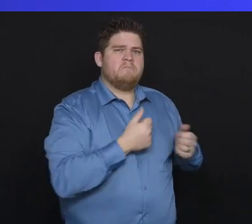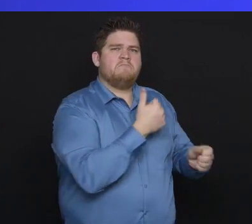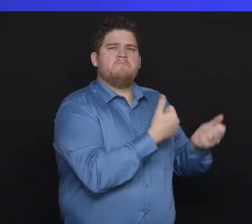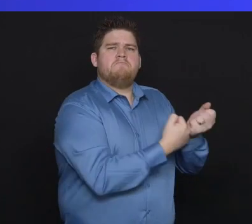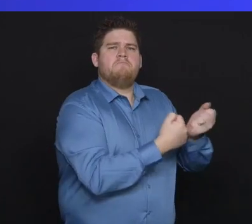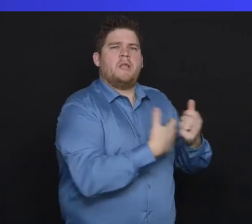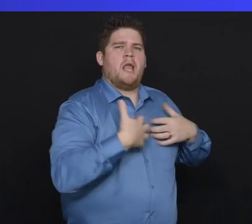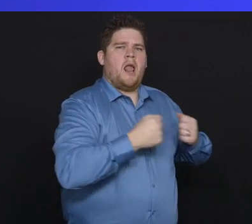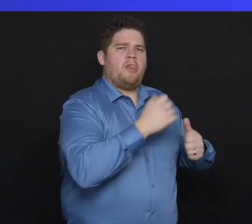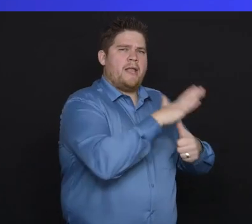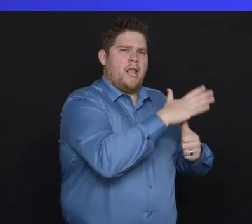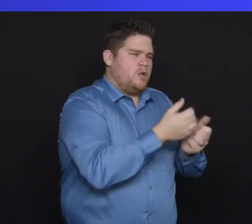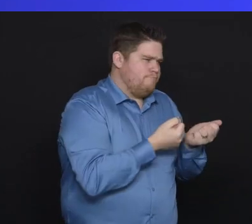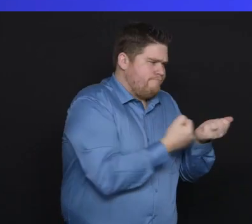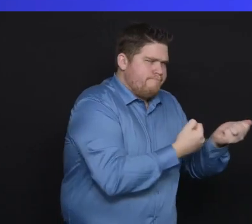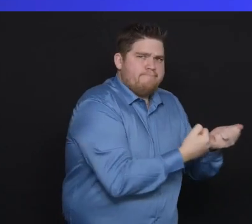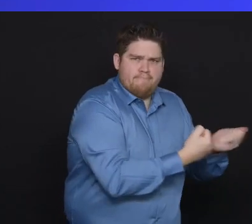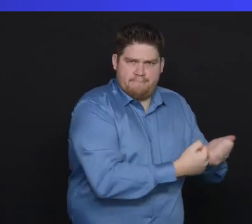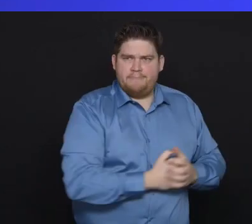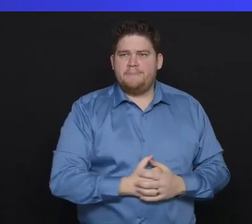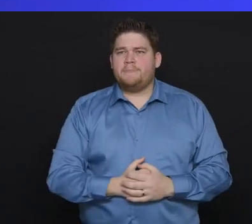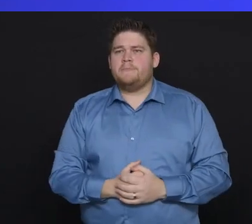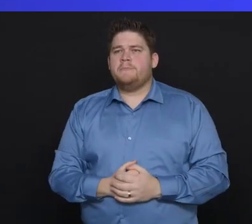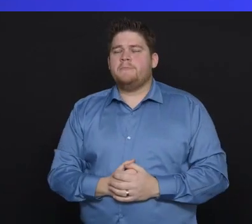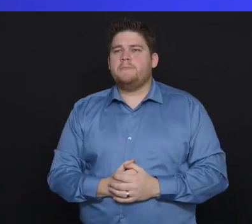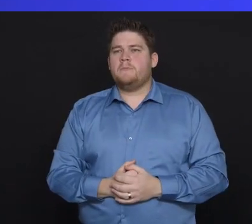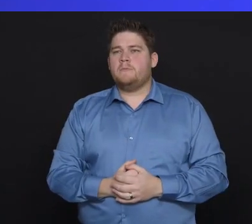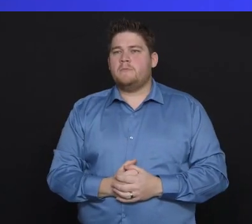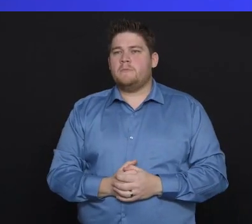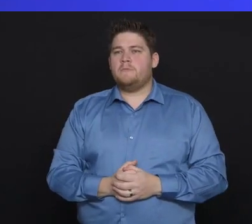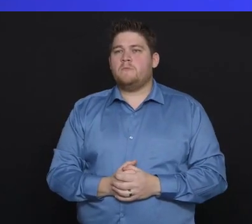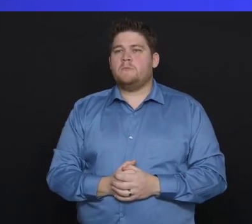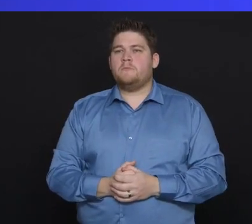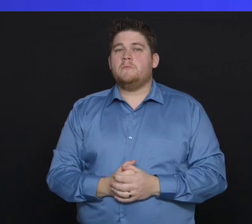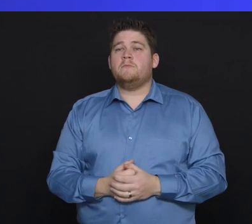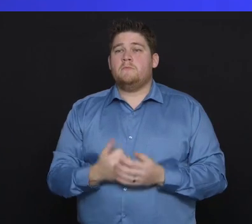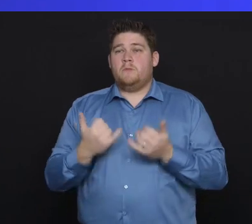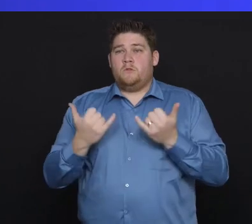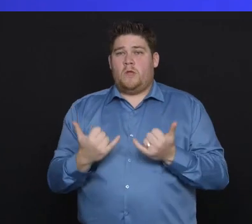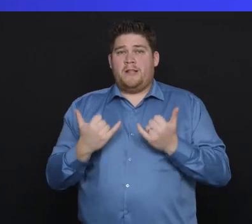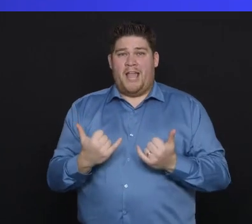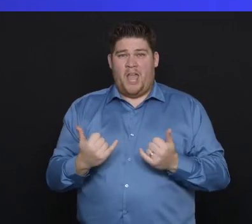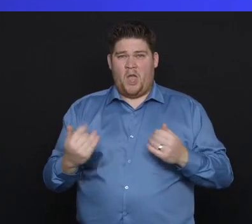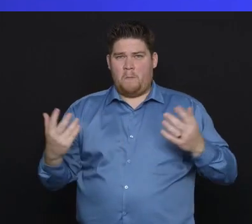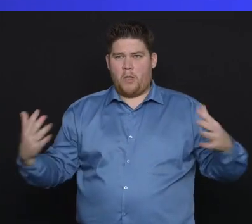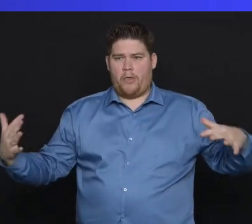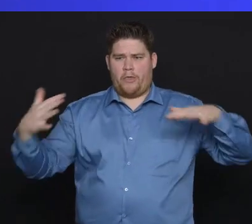all in a separate area together. It's not like we have people